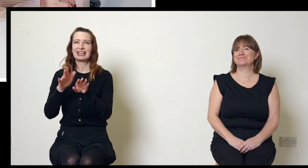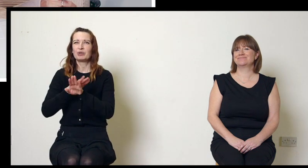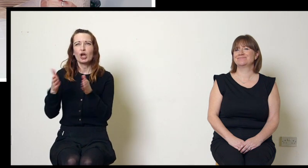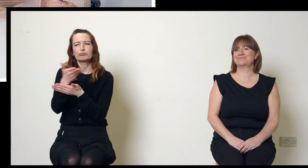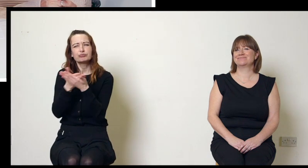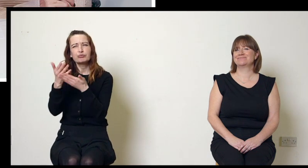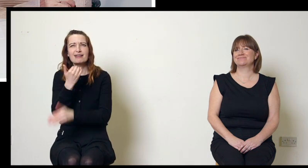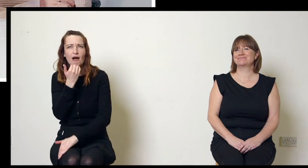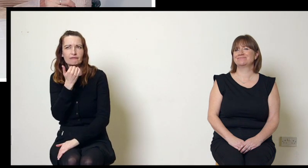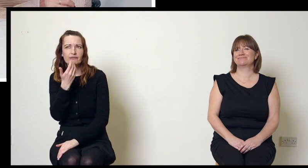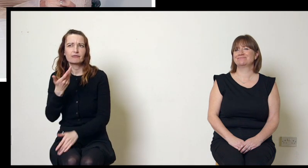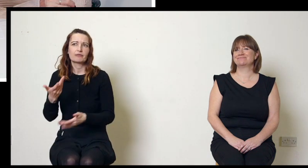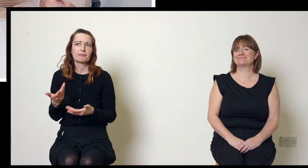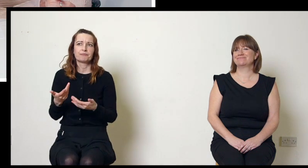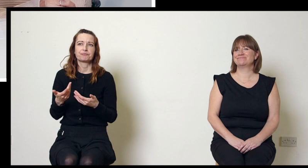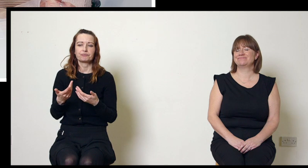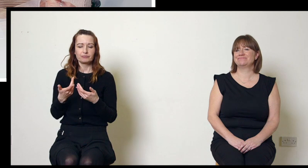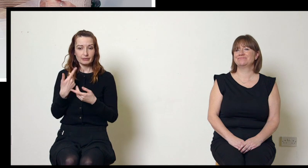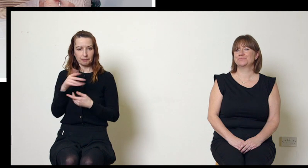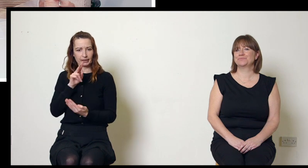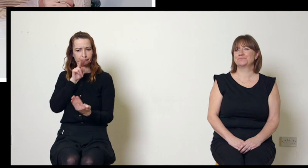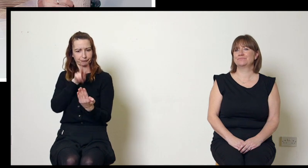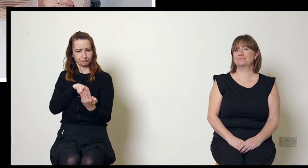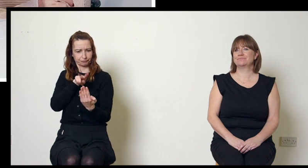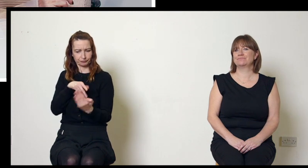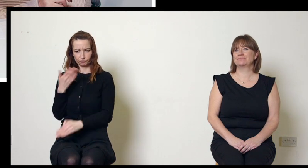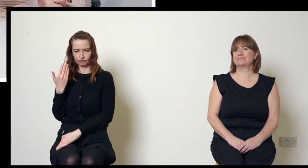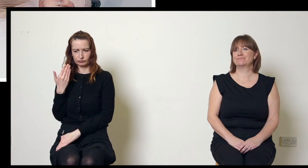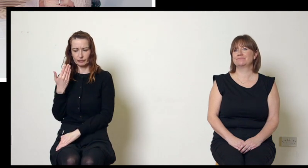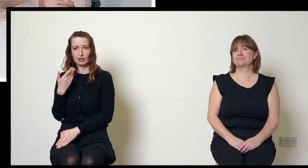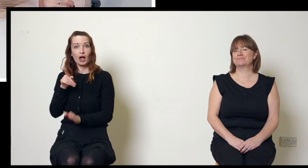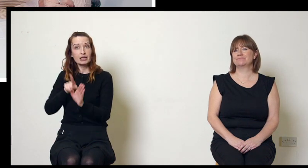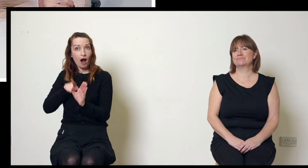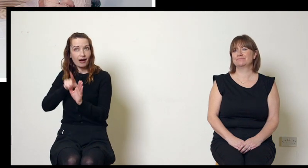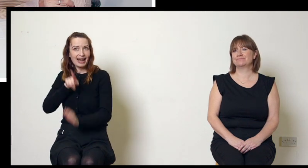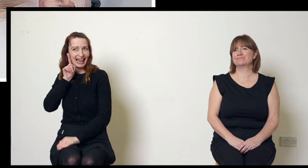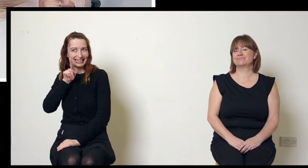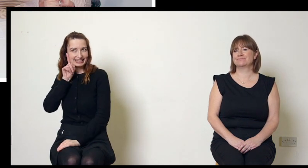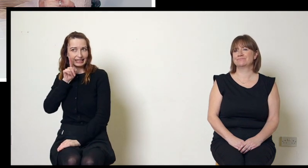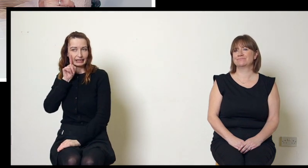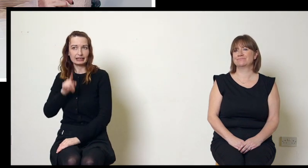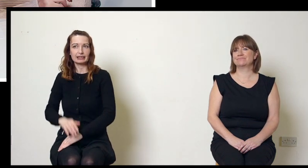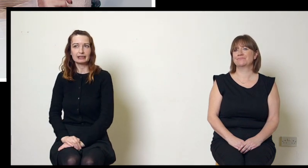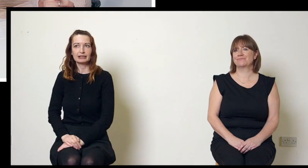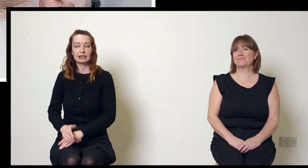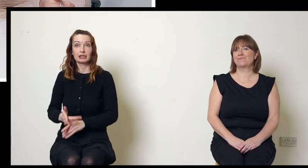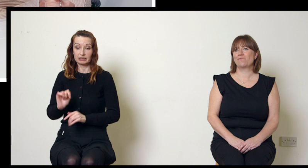So there was an article I read about a young woman who is physically disabled